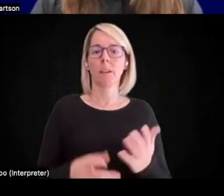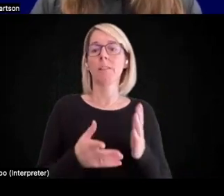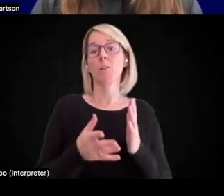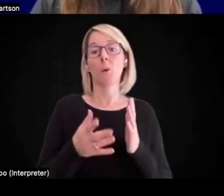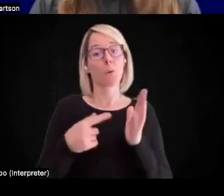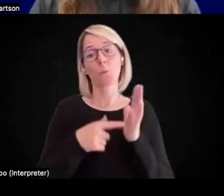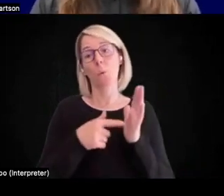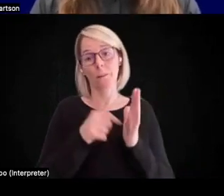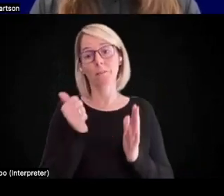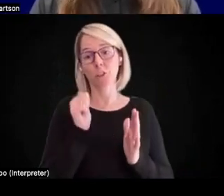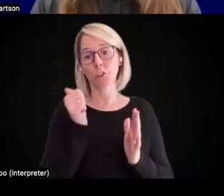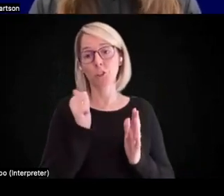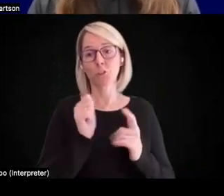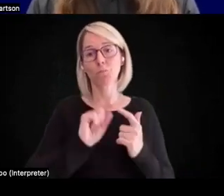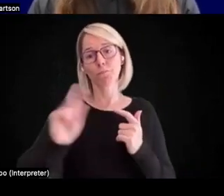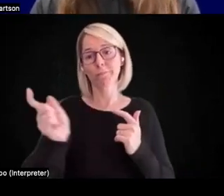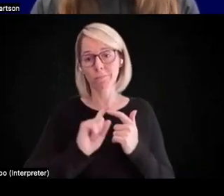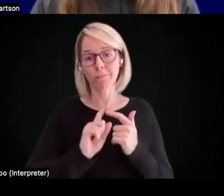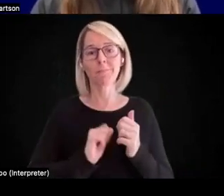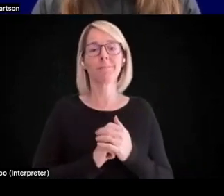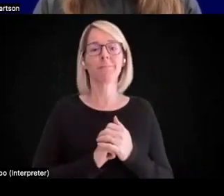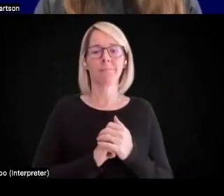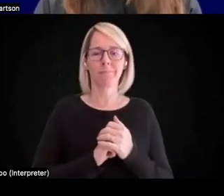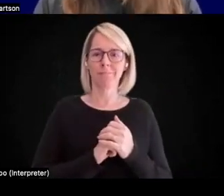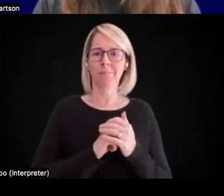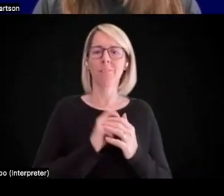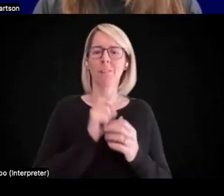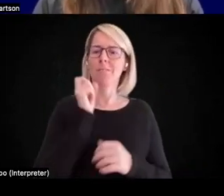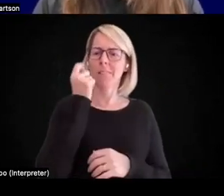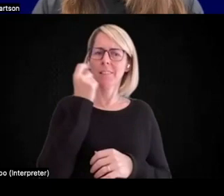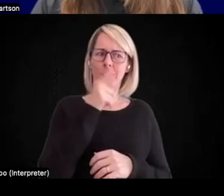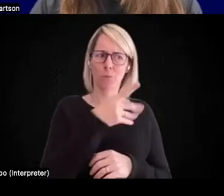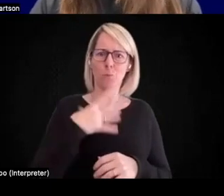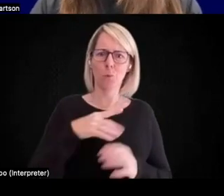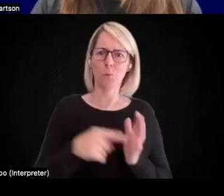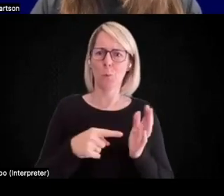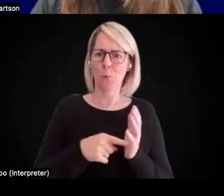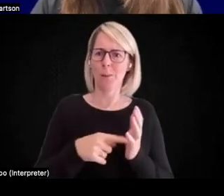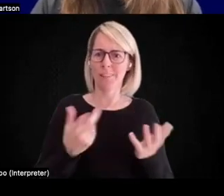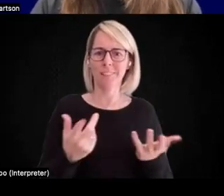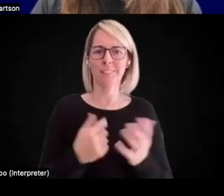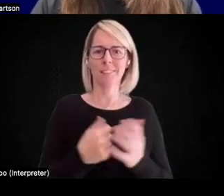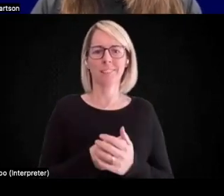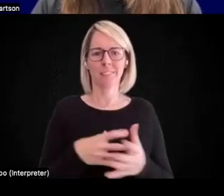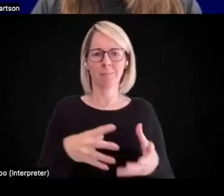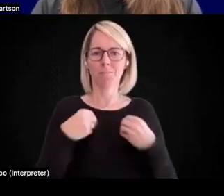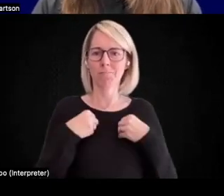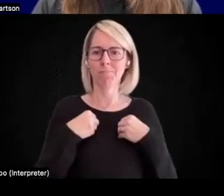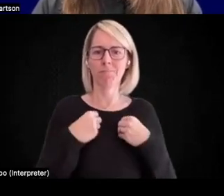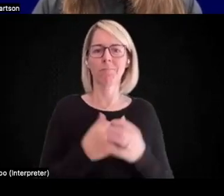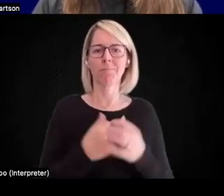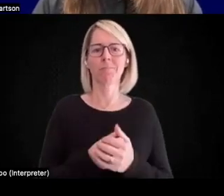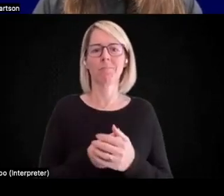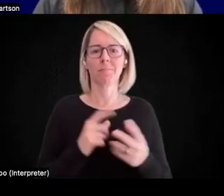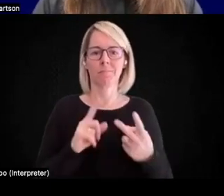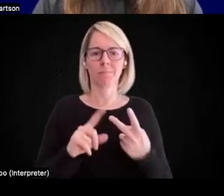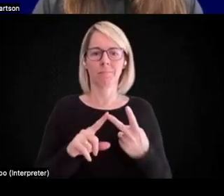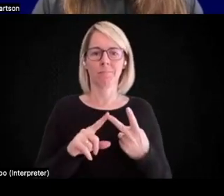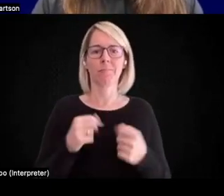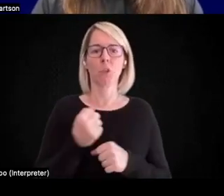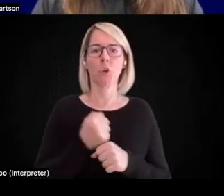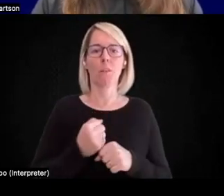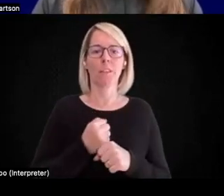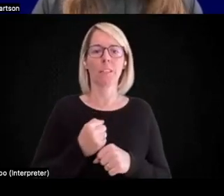work out what the message is about toilet. Then this next one is coffee coming up.